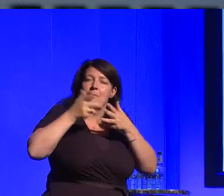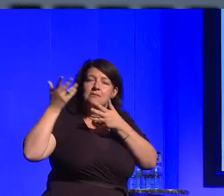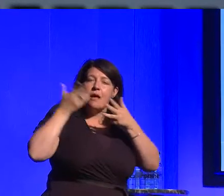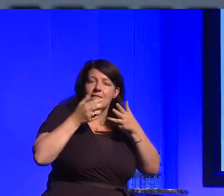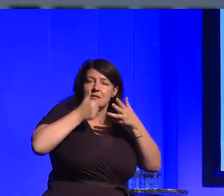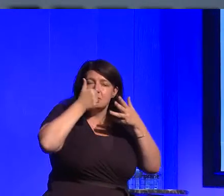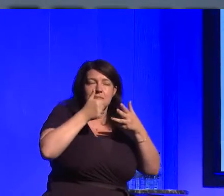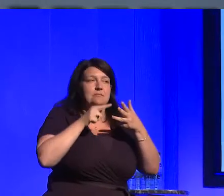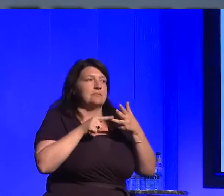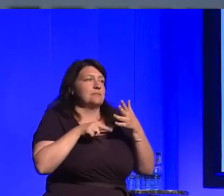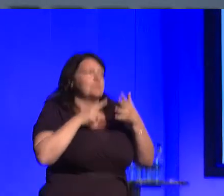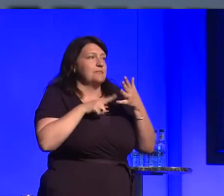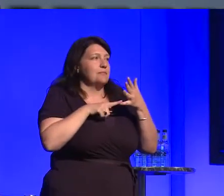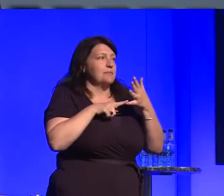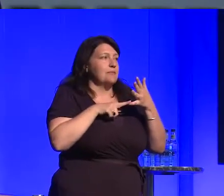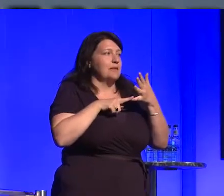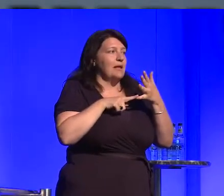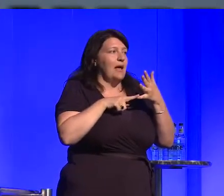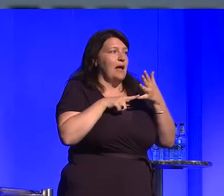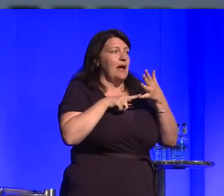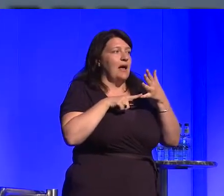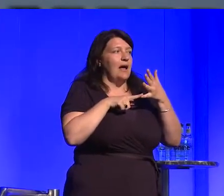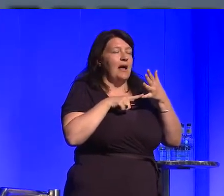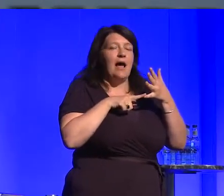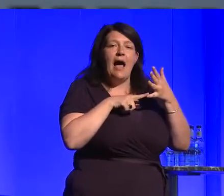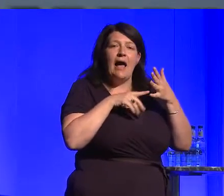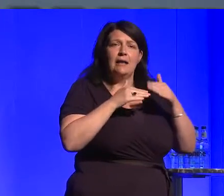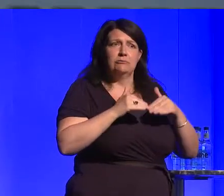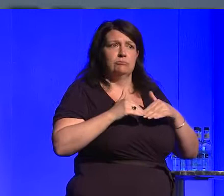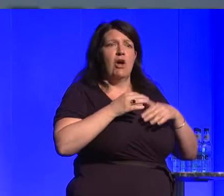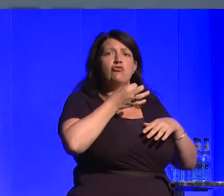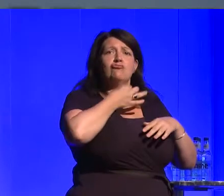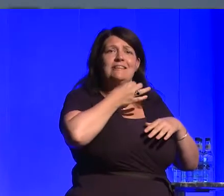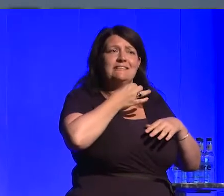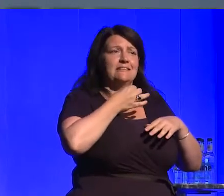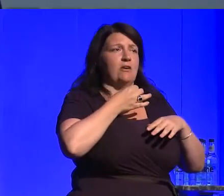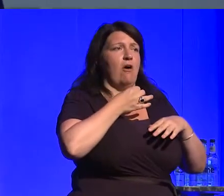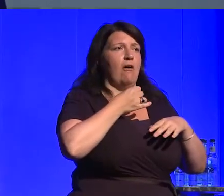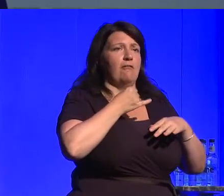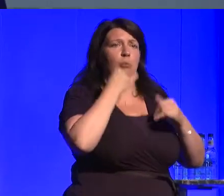Finally, it should treat you safely. It should not increase the risk of your disease, of your treatment.